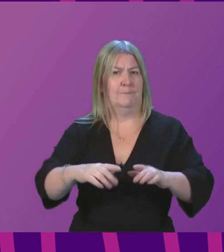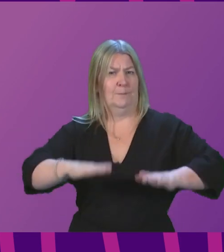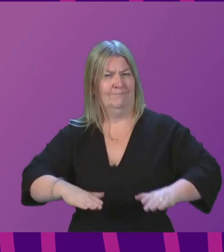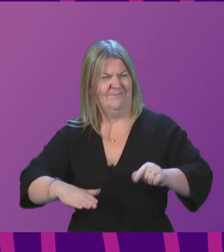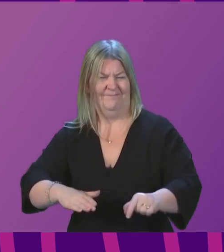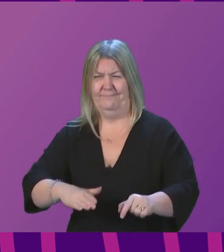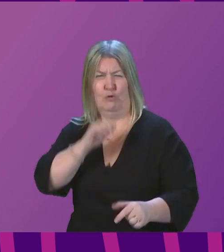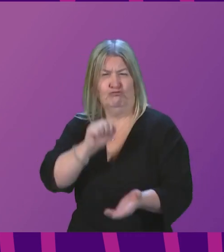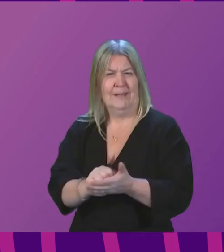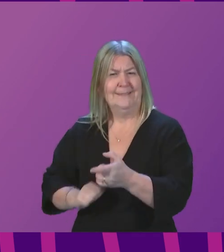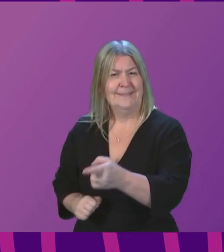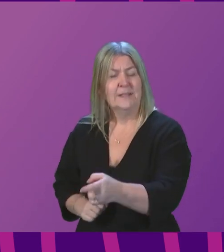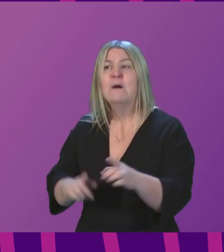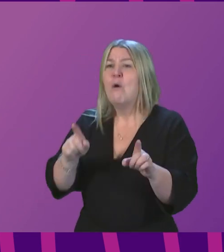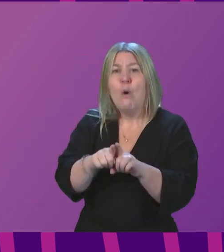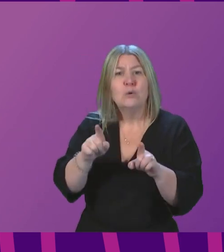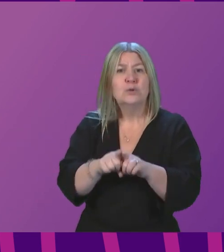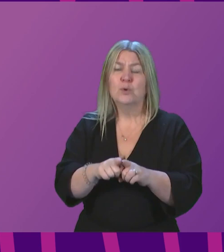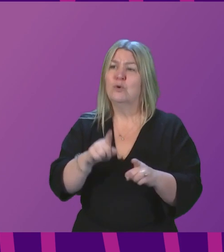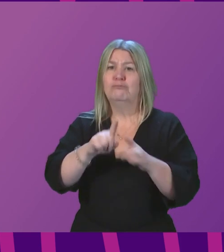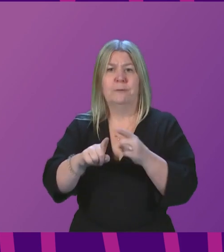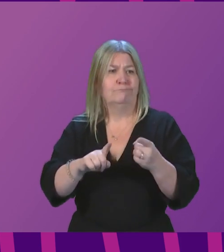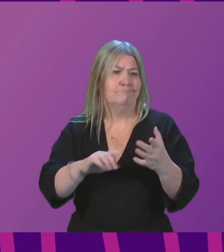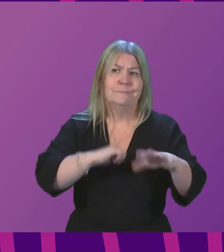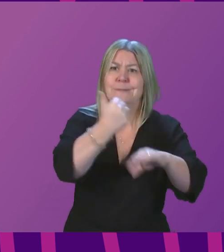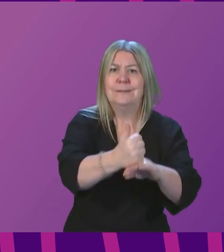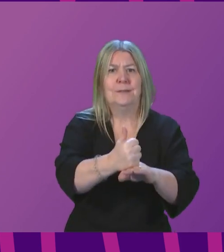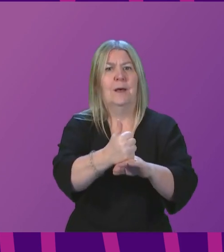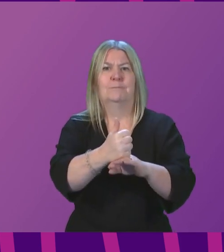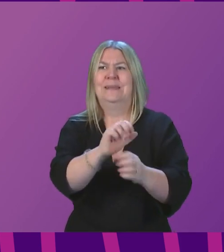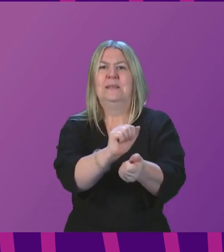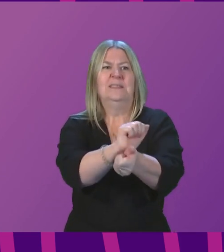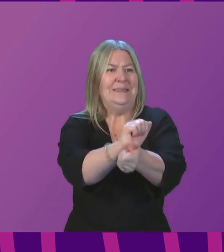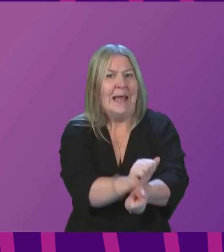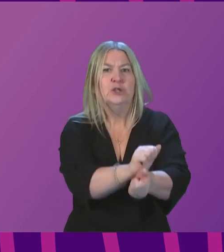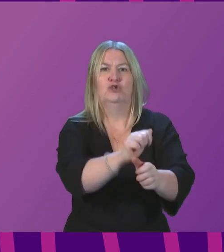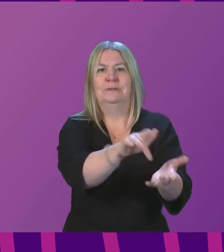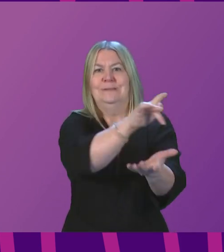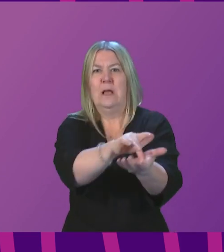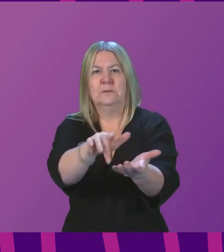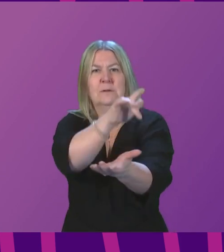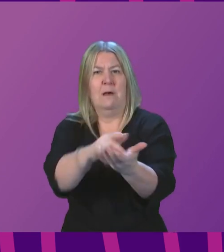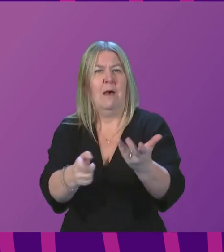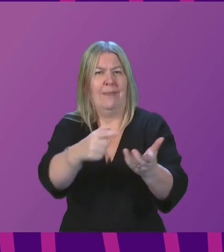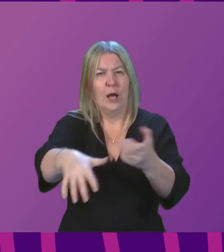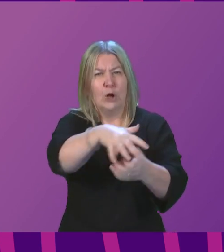right to open detention centres in other countries. The First Minister will be aware of the appalling circumstances faced by many asylum seekers